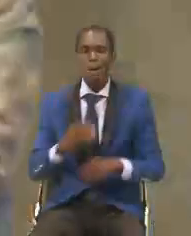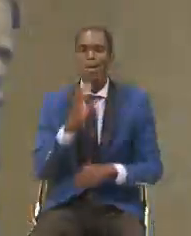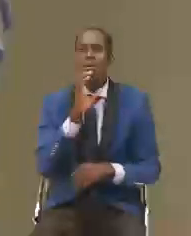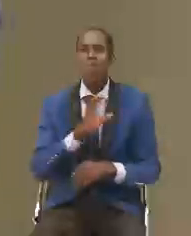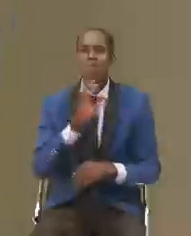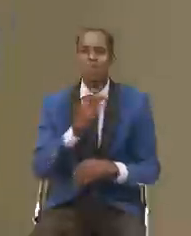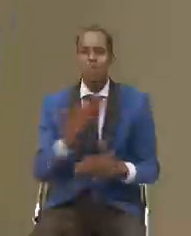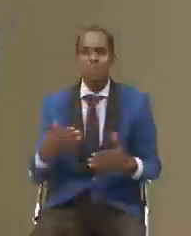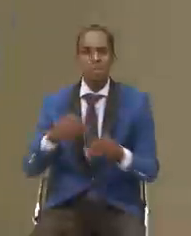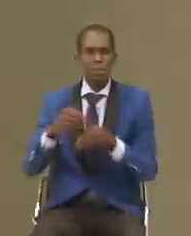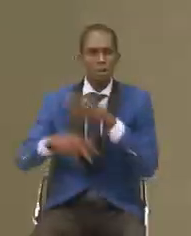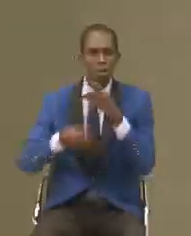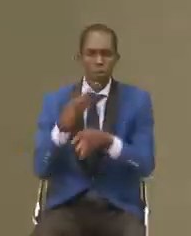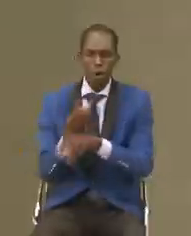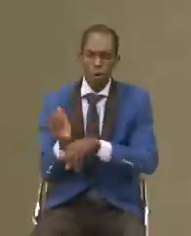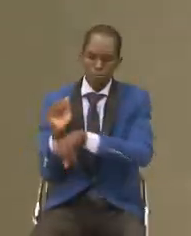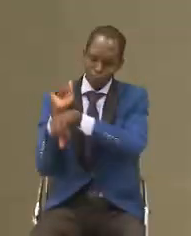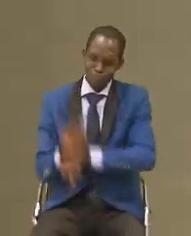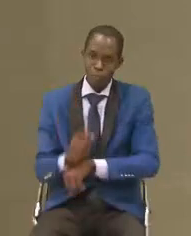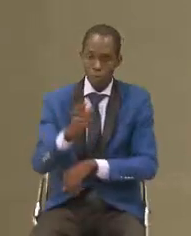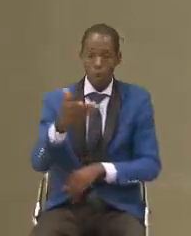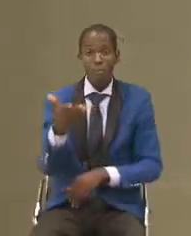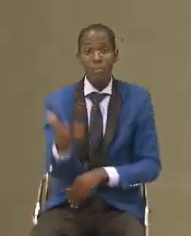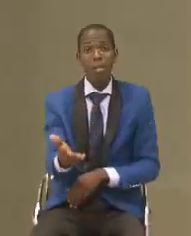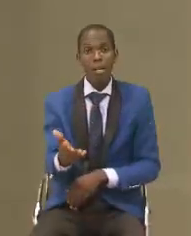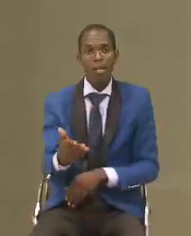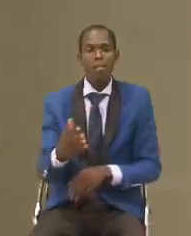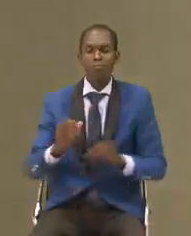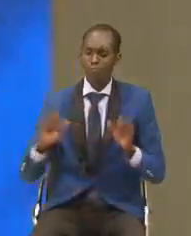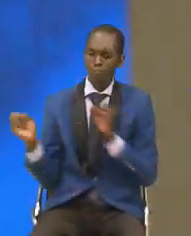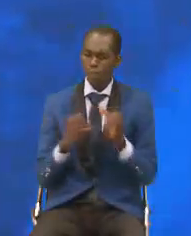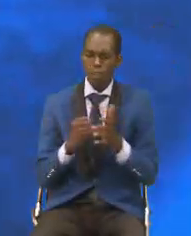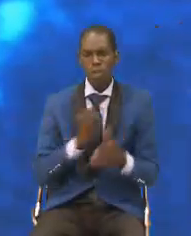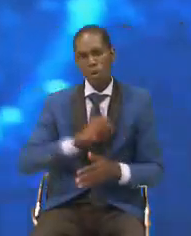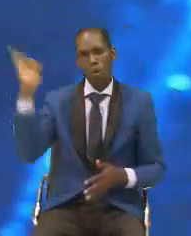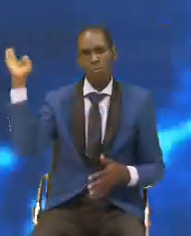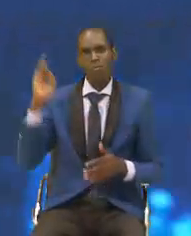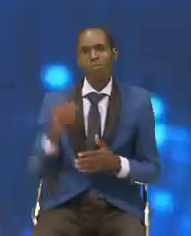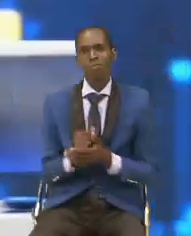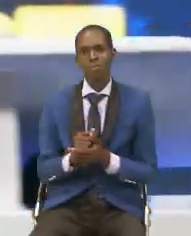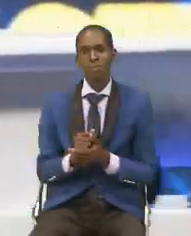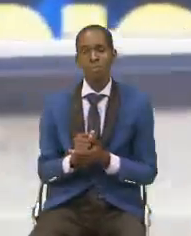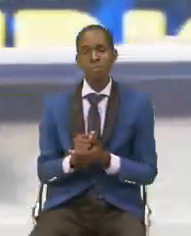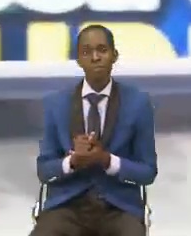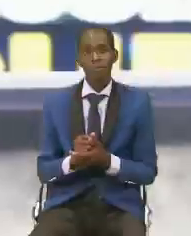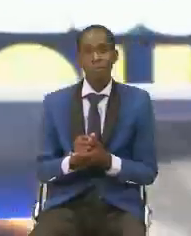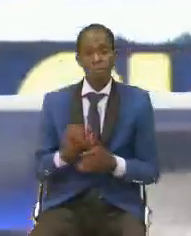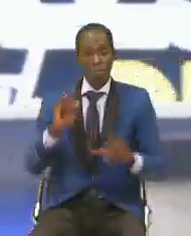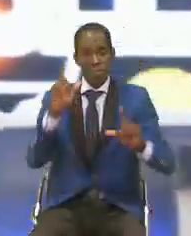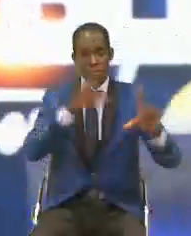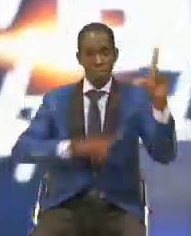all the dark powers and your consciousness of the world covering you right there you shake it up